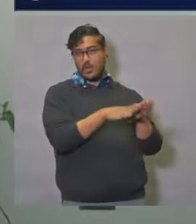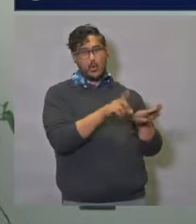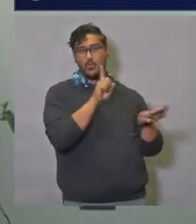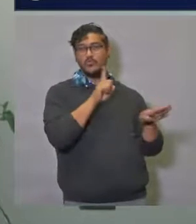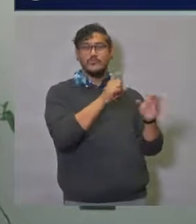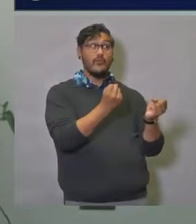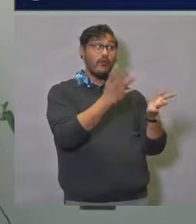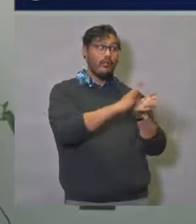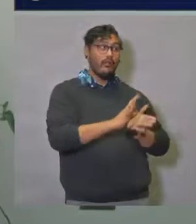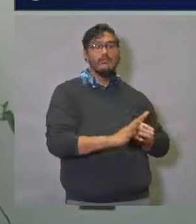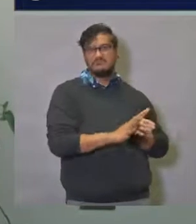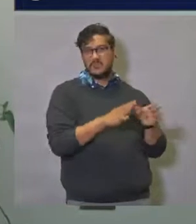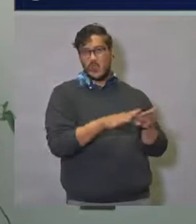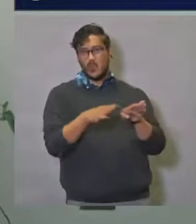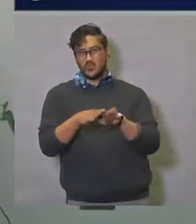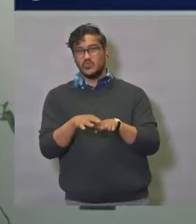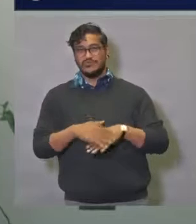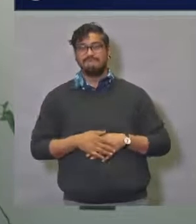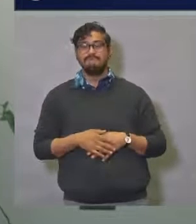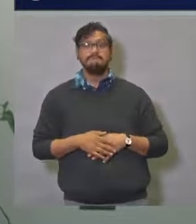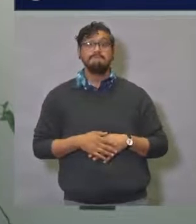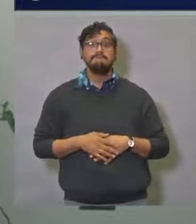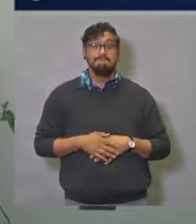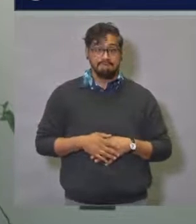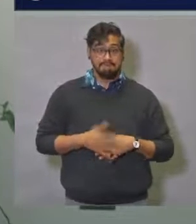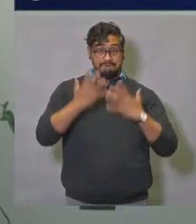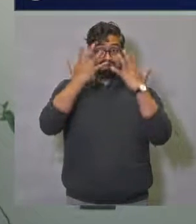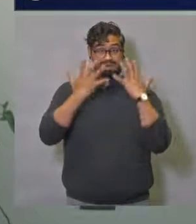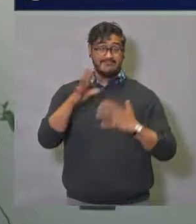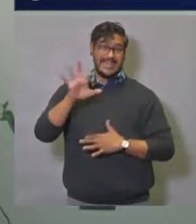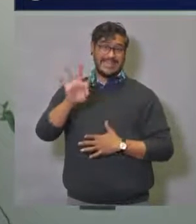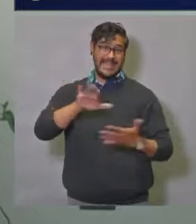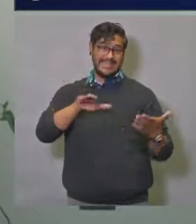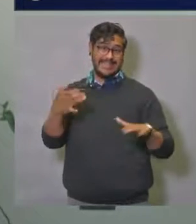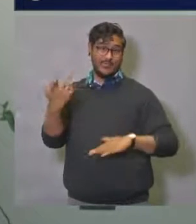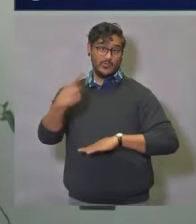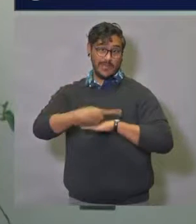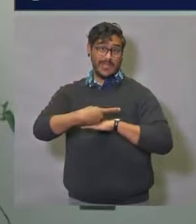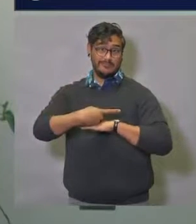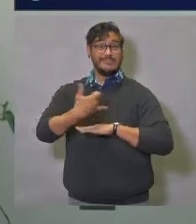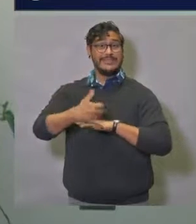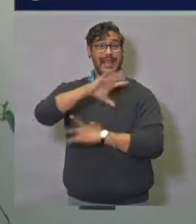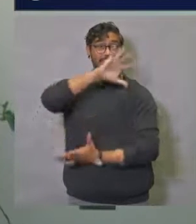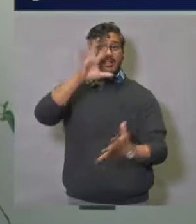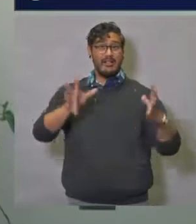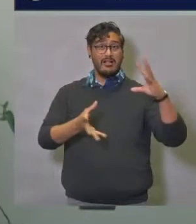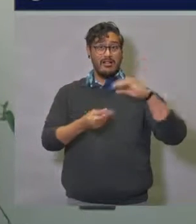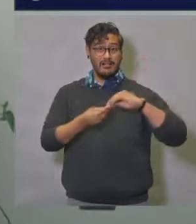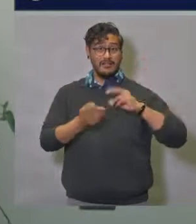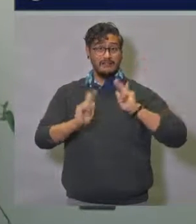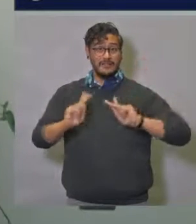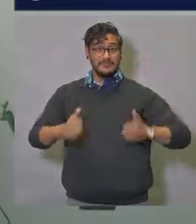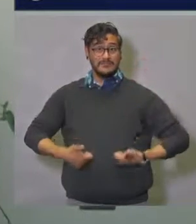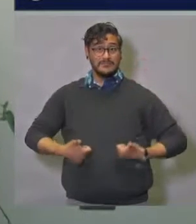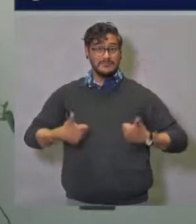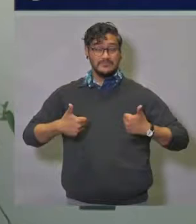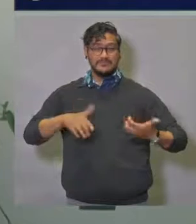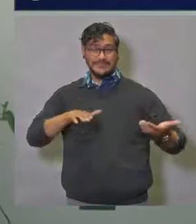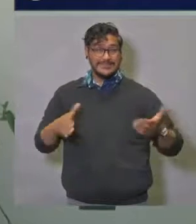I WILL TAKE THE FIRST SLIDE.